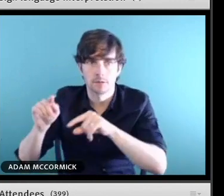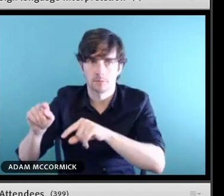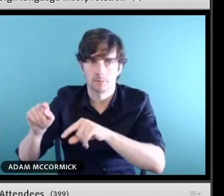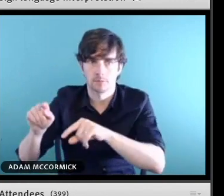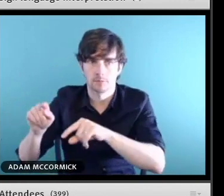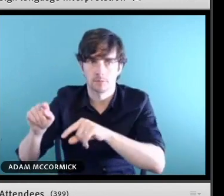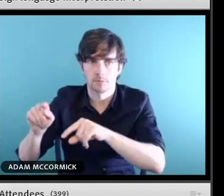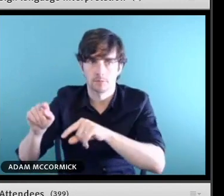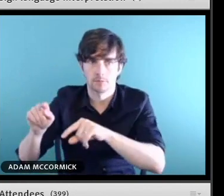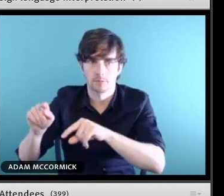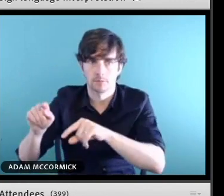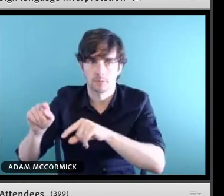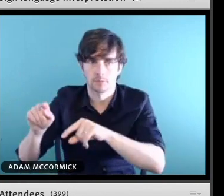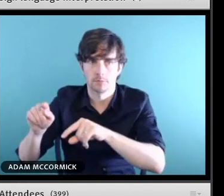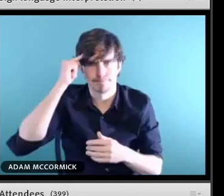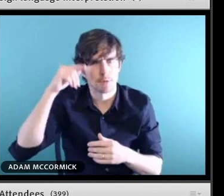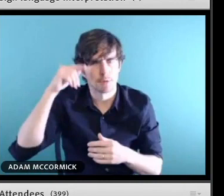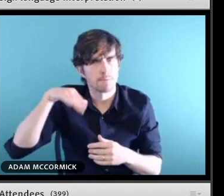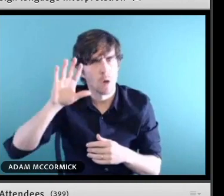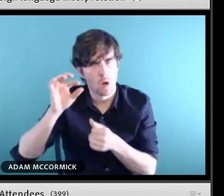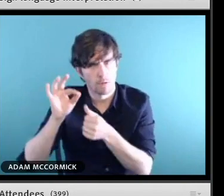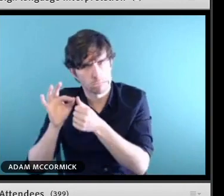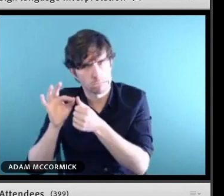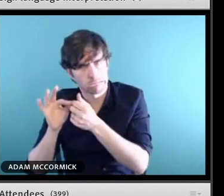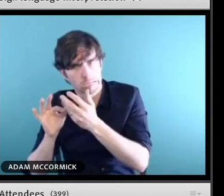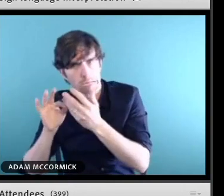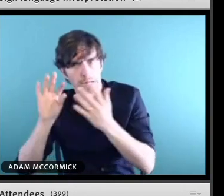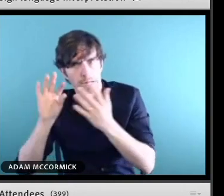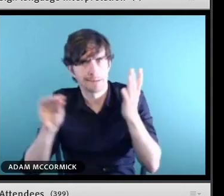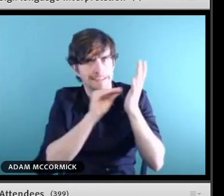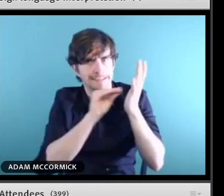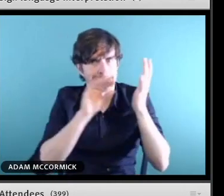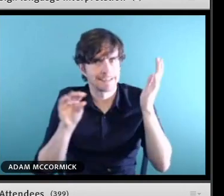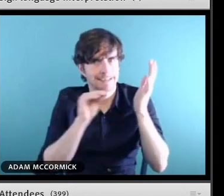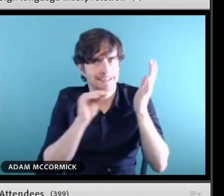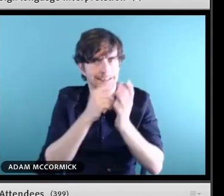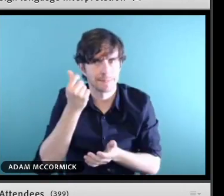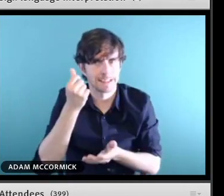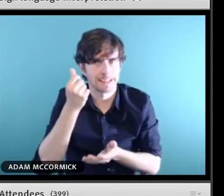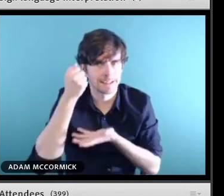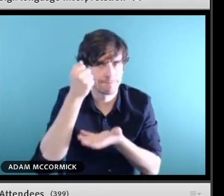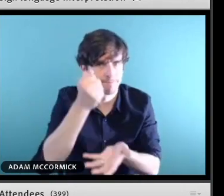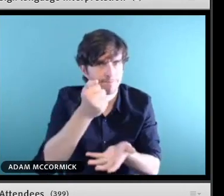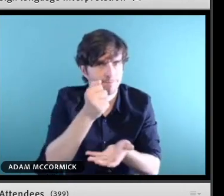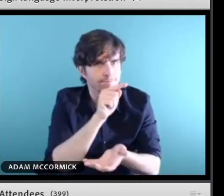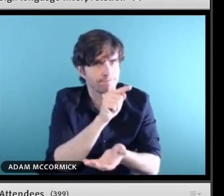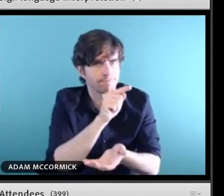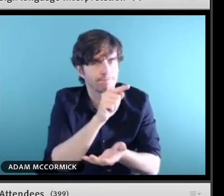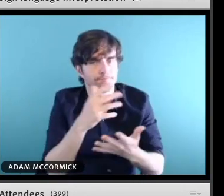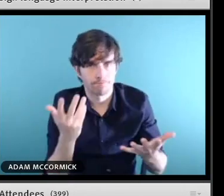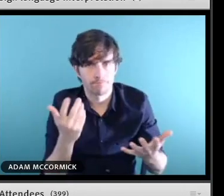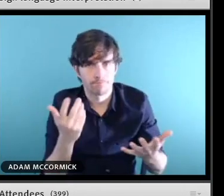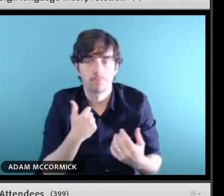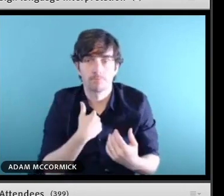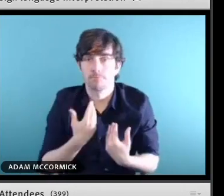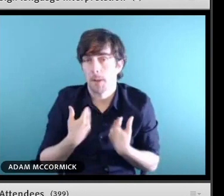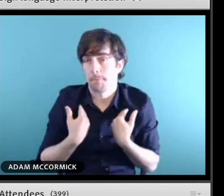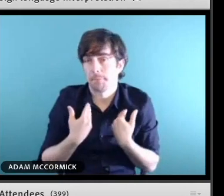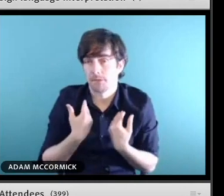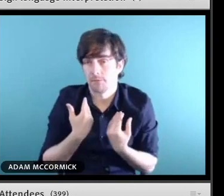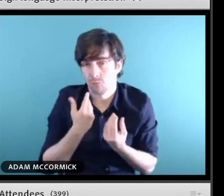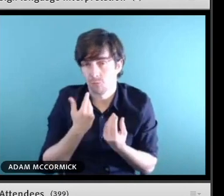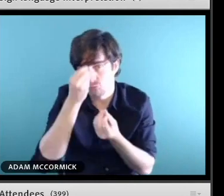consultation to persons with disability directly. Develop COVID‑19 for people who